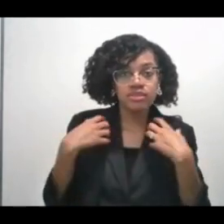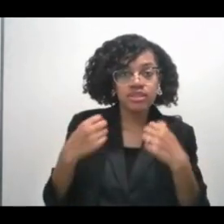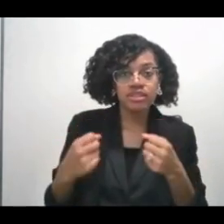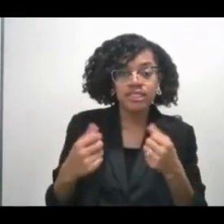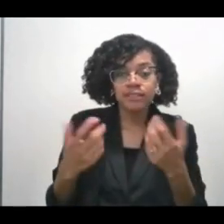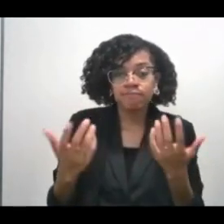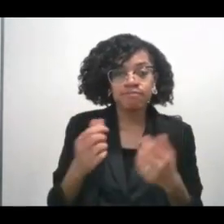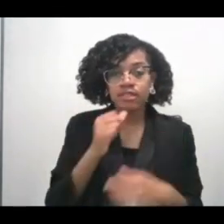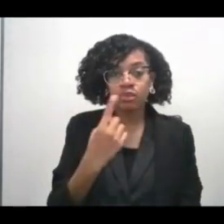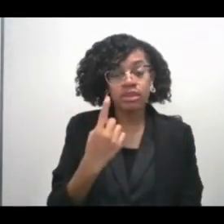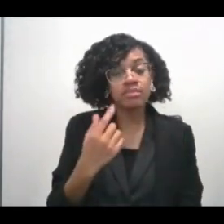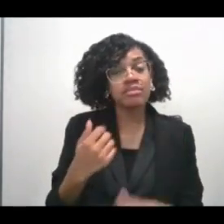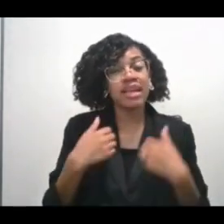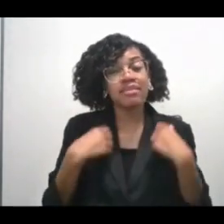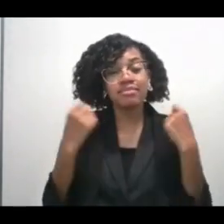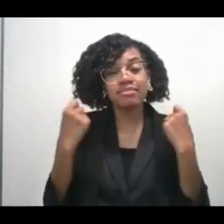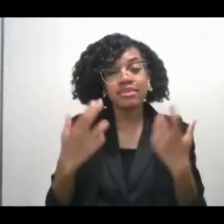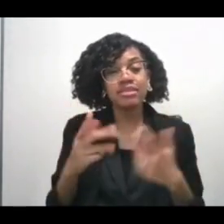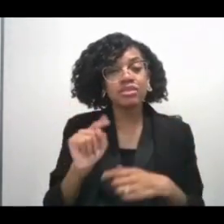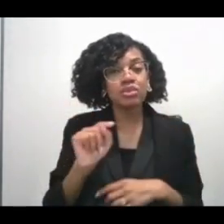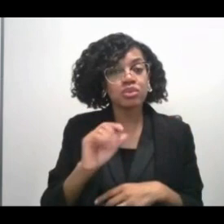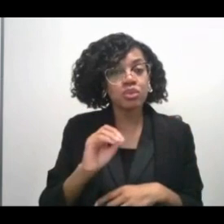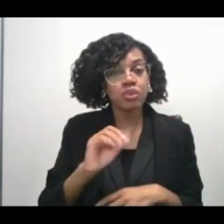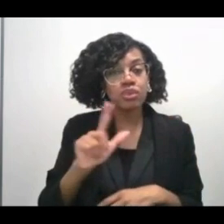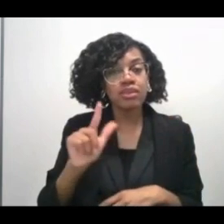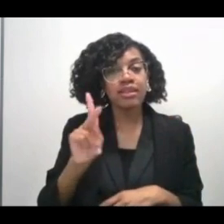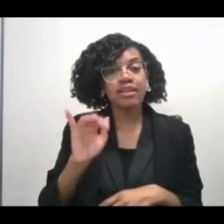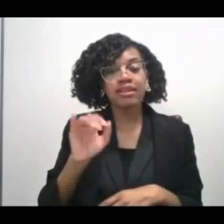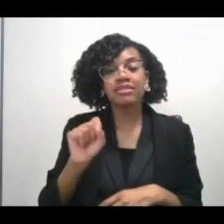toolkits and frameworks and approaches to doing that, and I